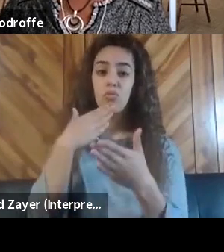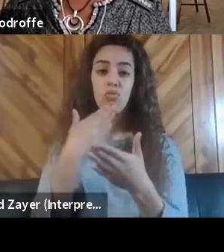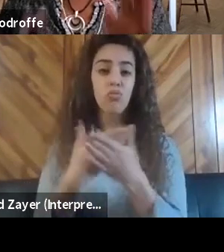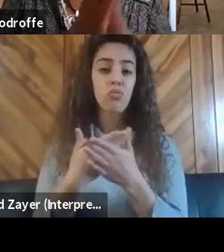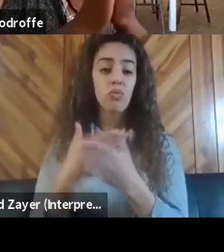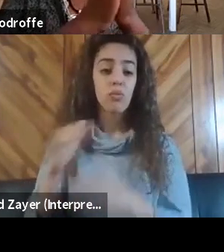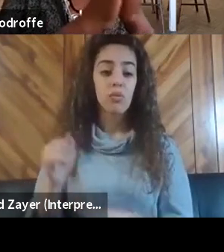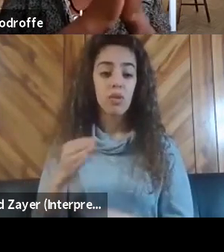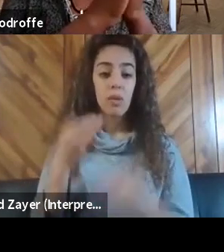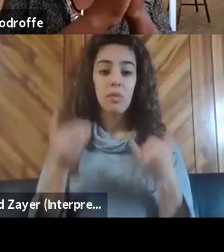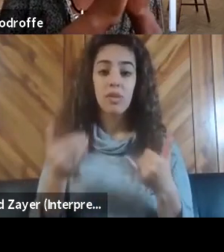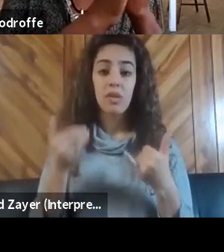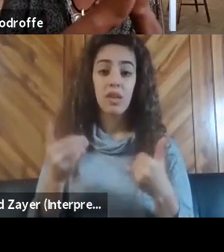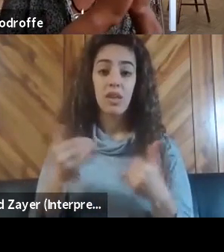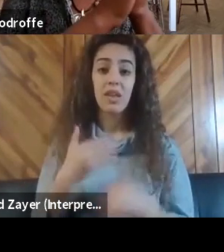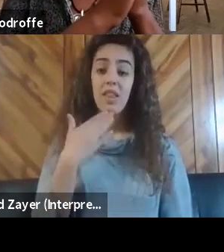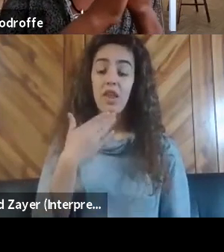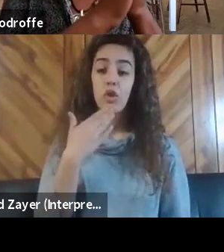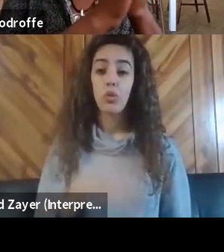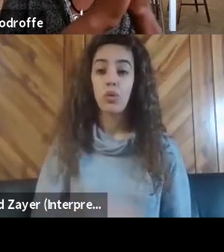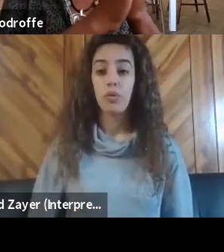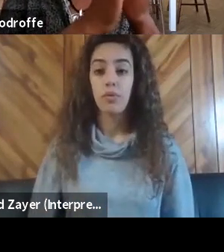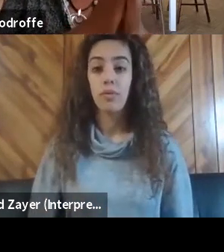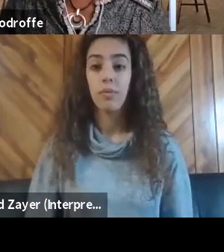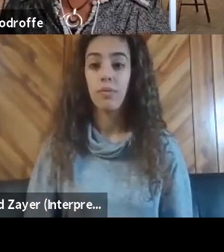Thank you, thank you. Thank you. Thank you.